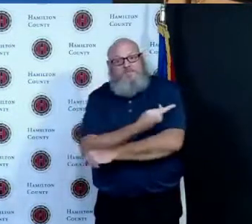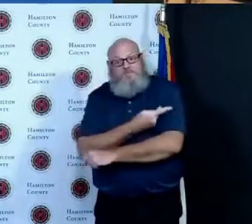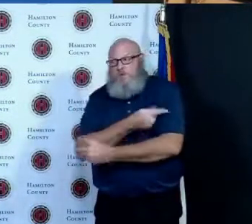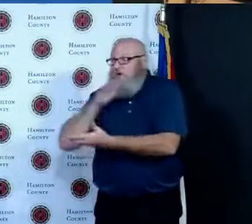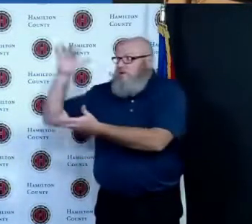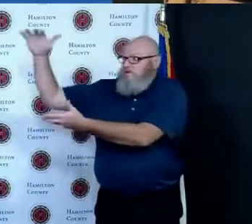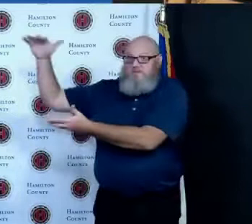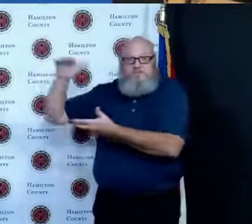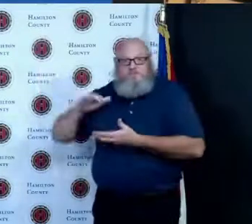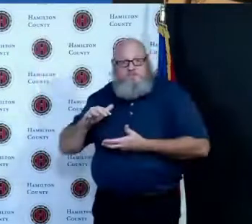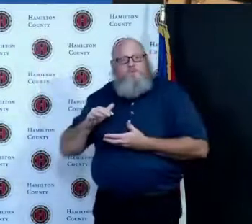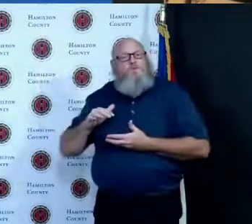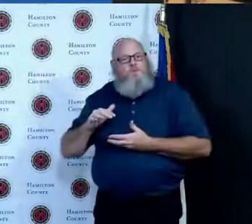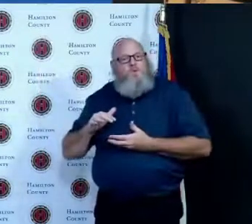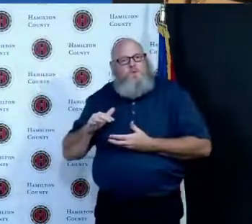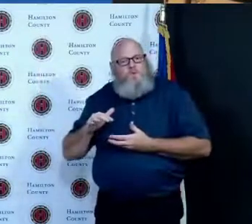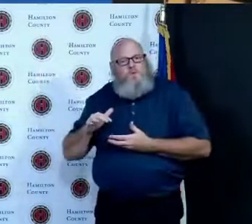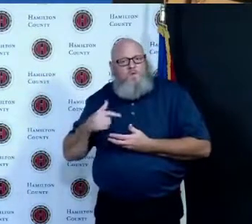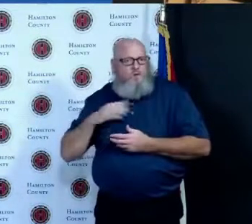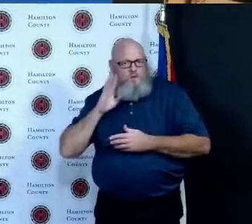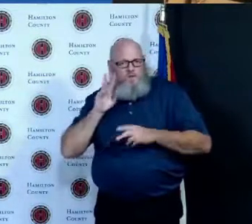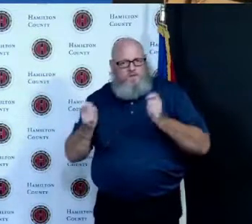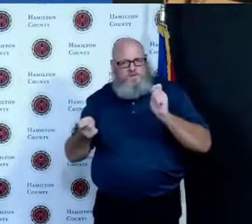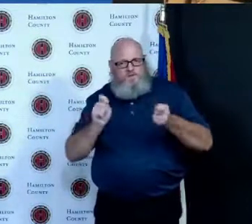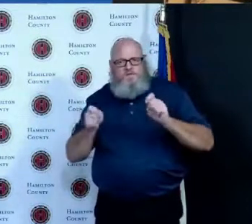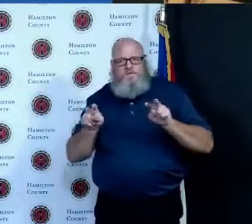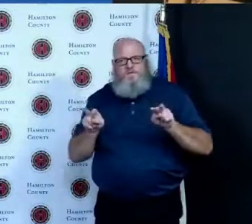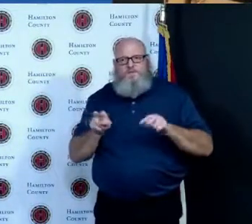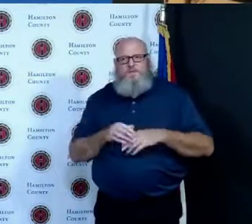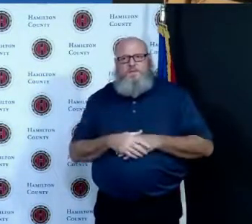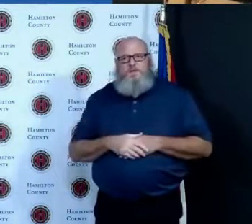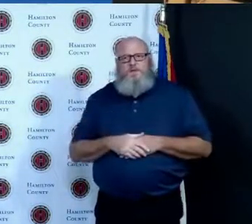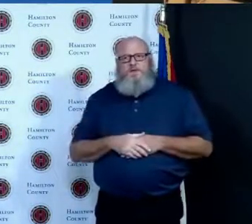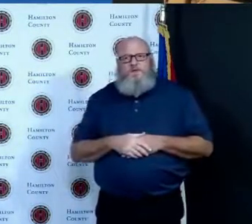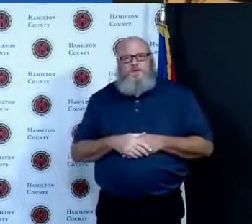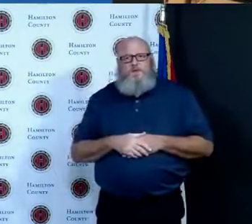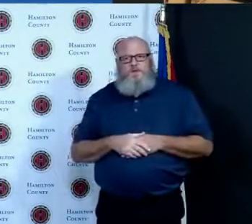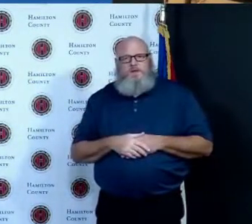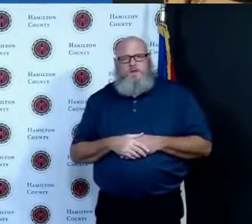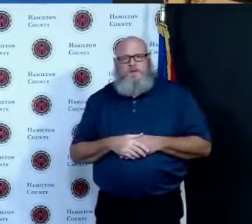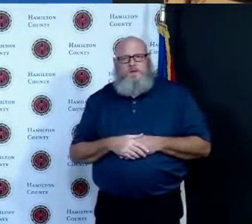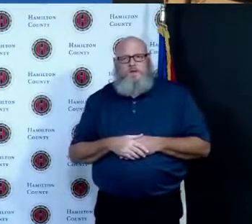the second doses were being held back for when they are being held back I think the idea is